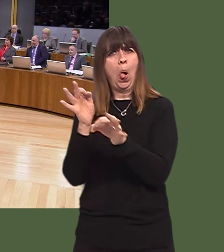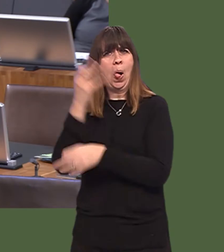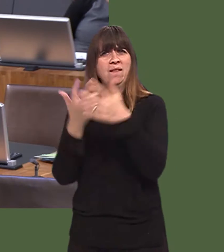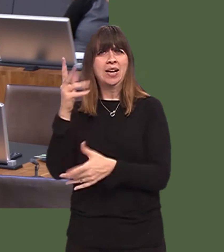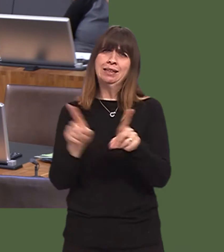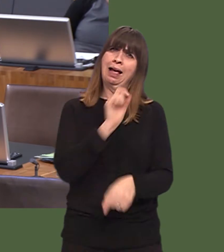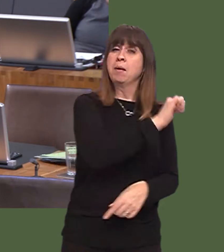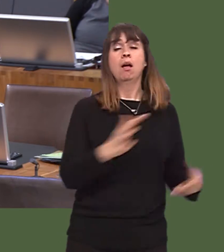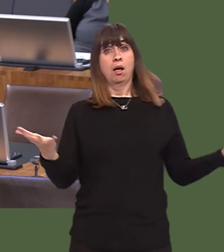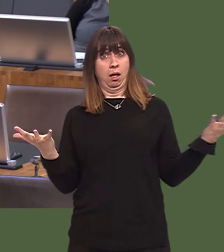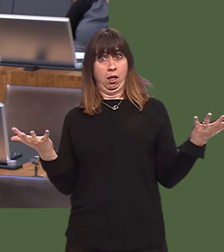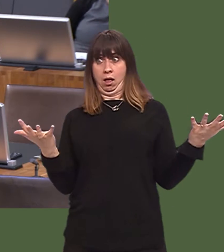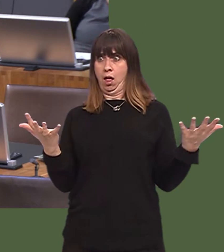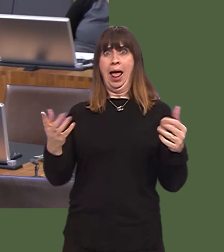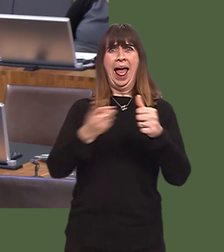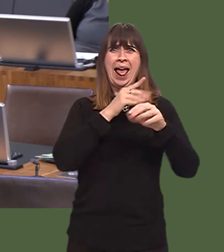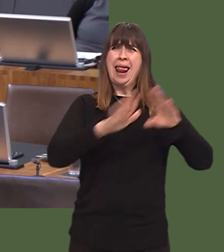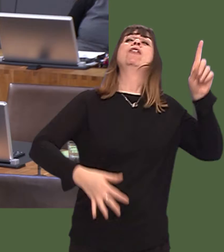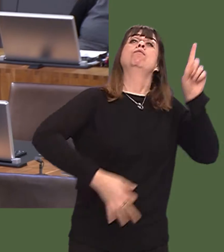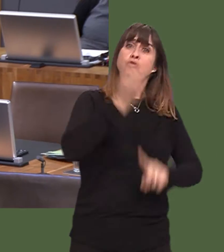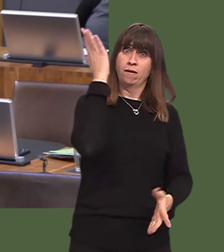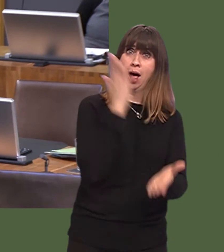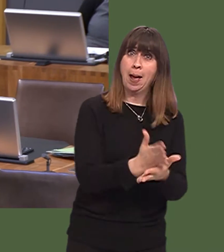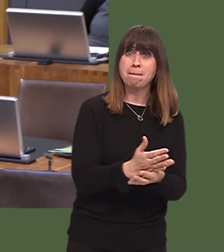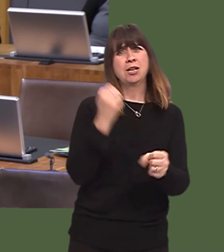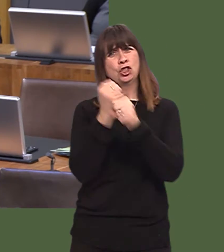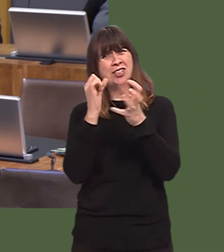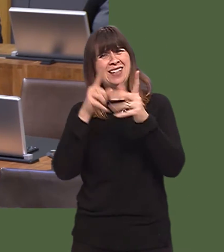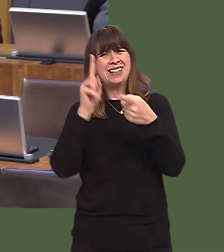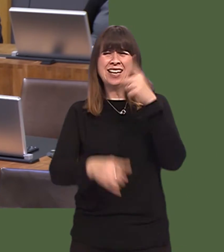is a fact indisputable that A-level results are improving; it is a fact indisputable that